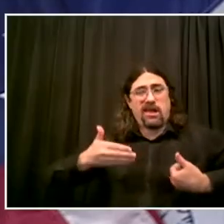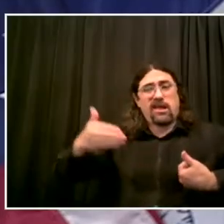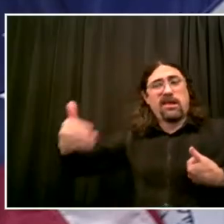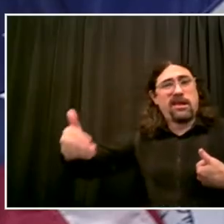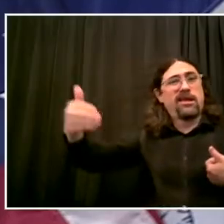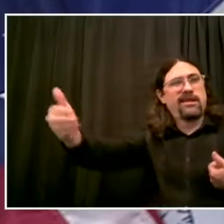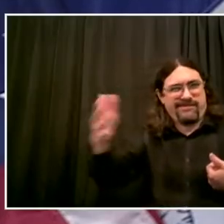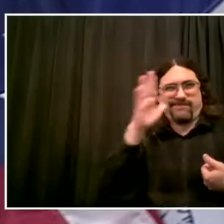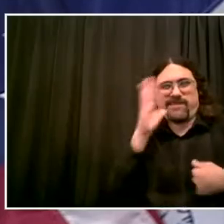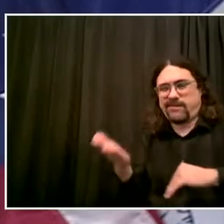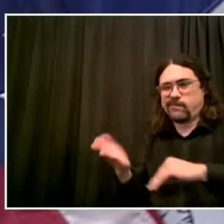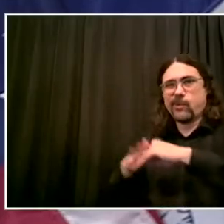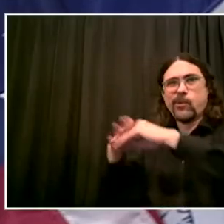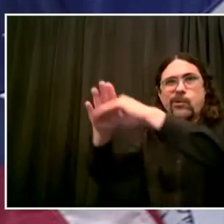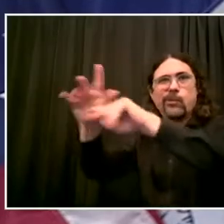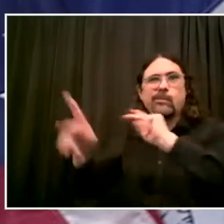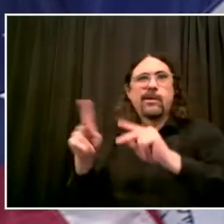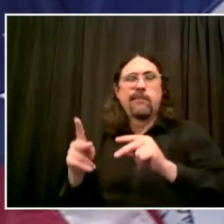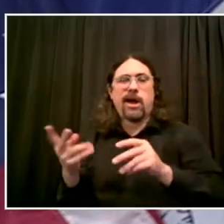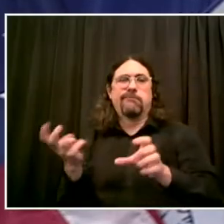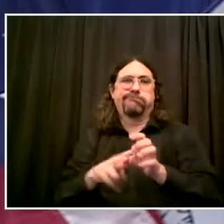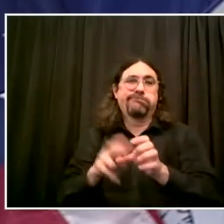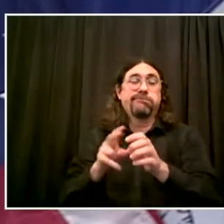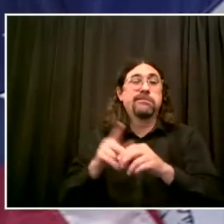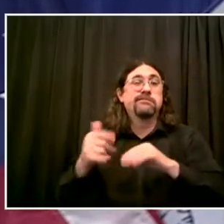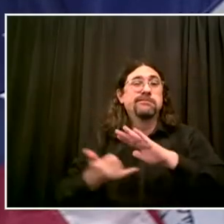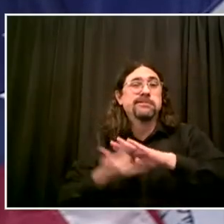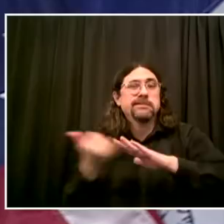BACK TO TRAINS AND BUSES. AND I THINK SO